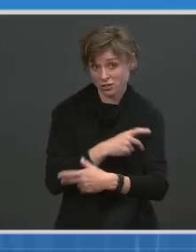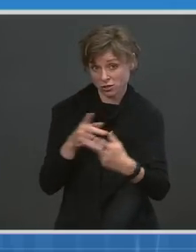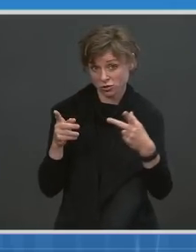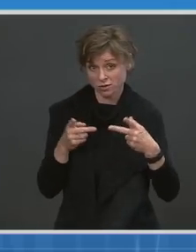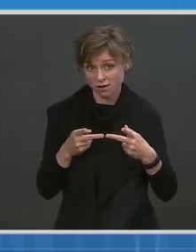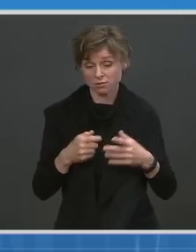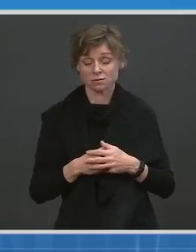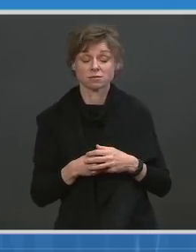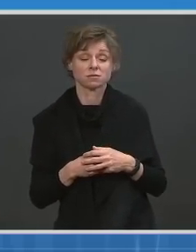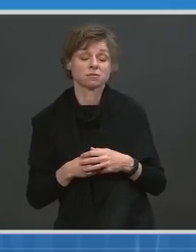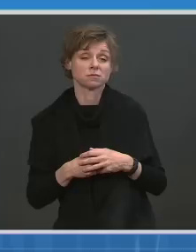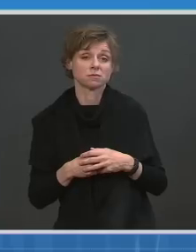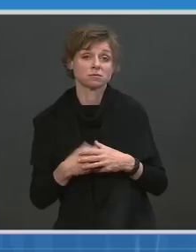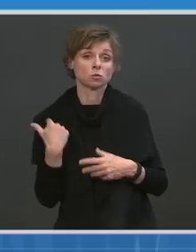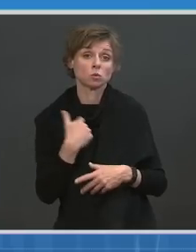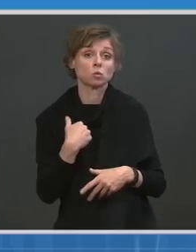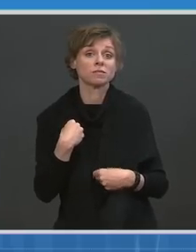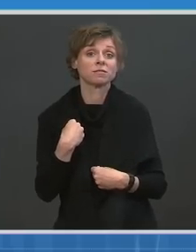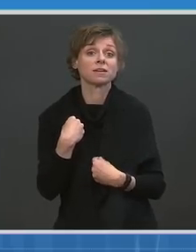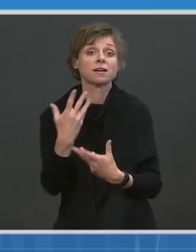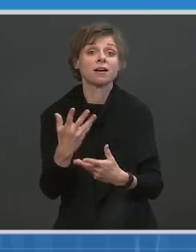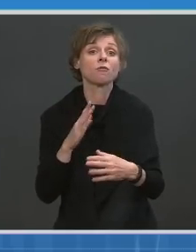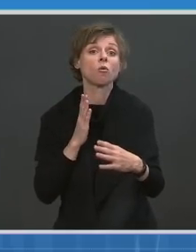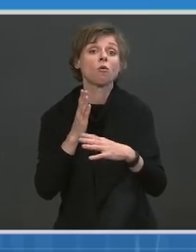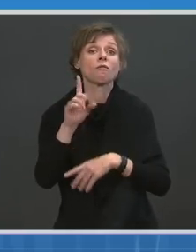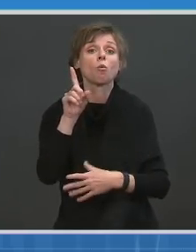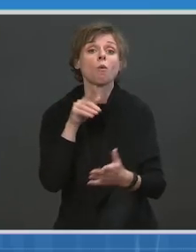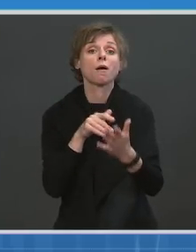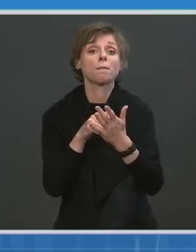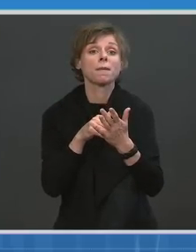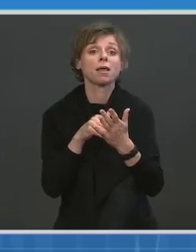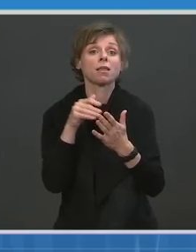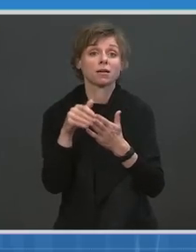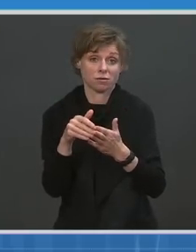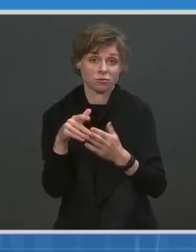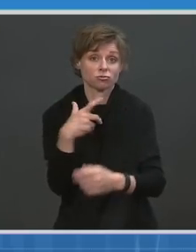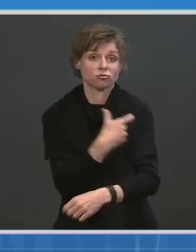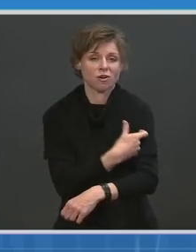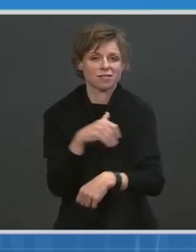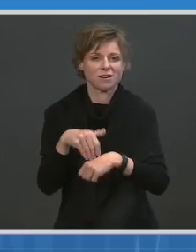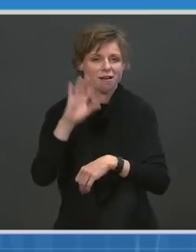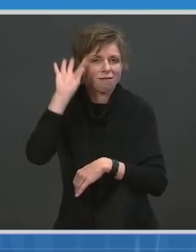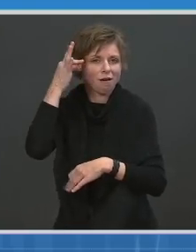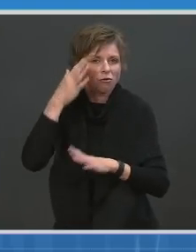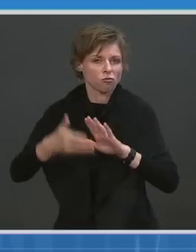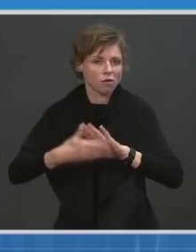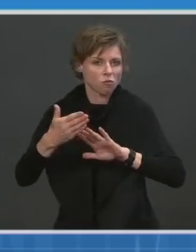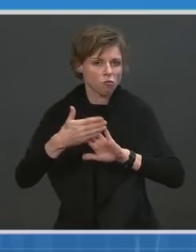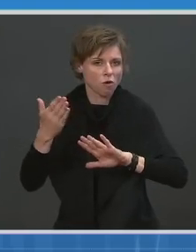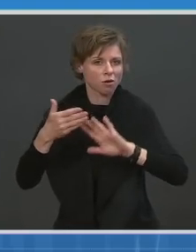We've administered more than 1 million shots at federally run community vaccination sites across the country.